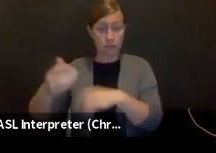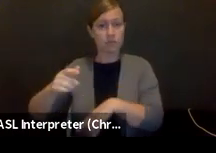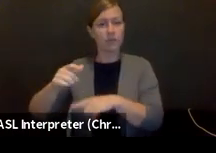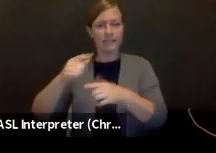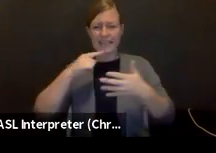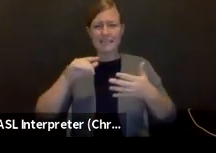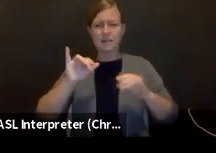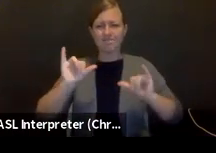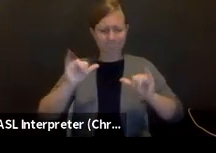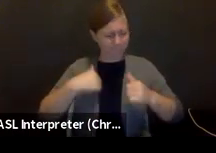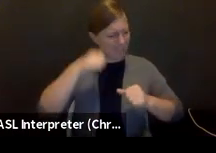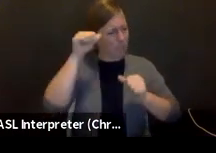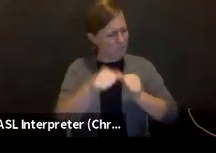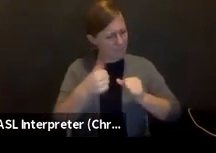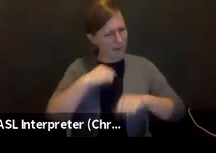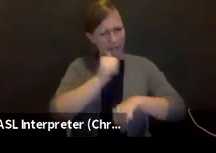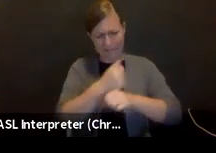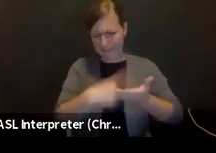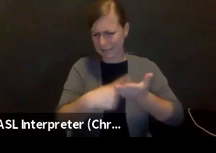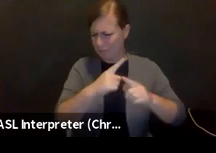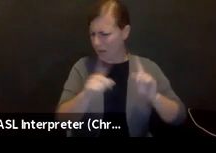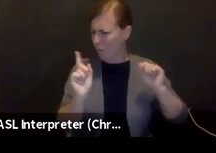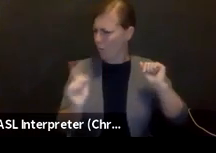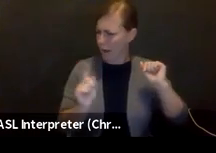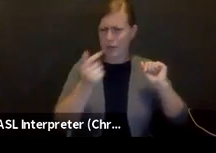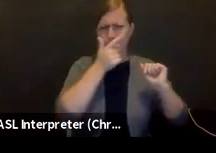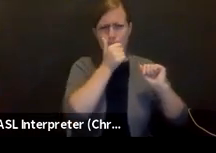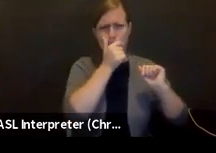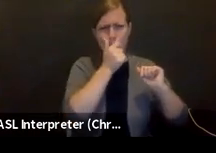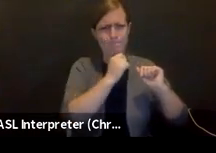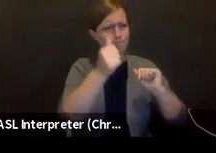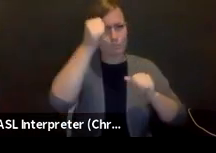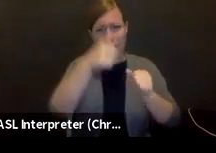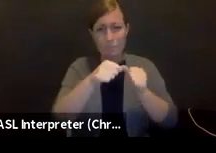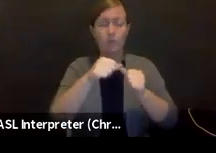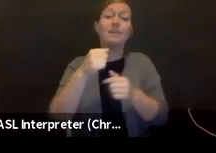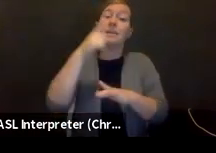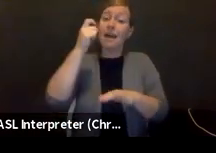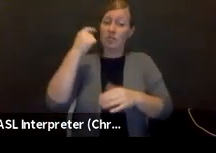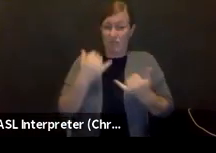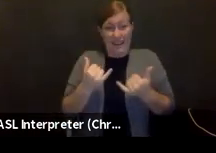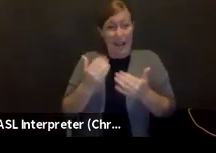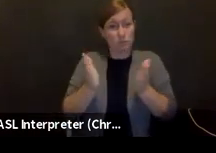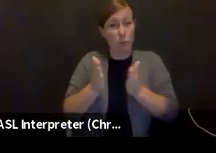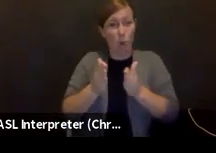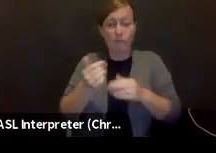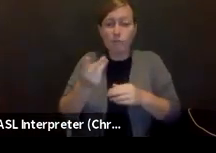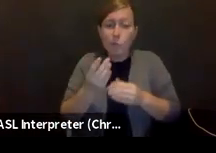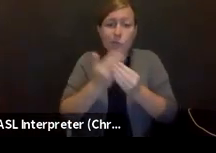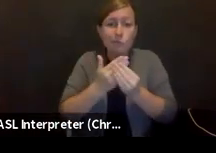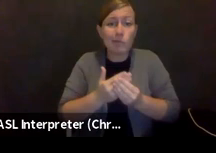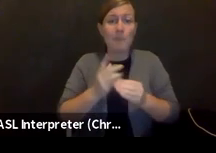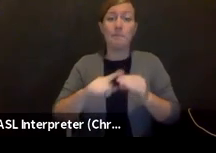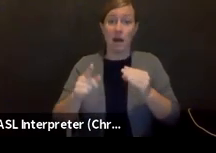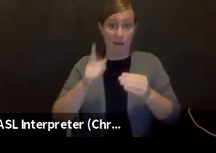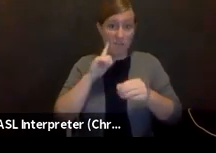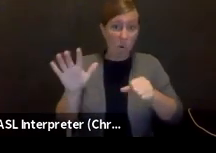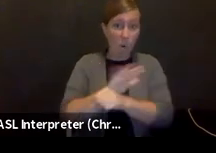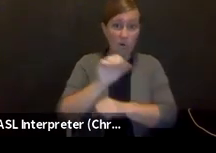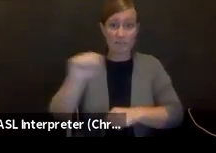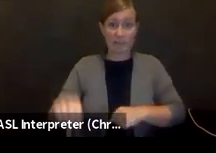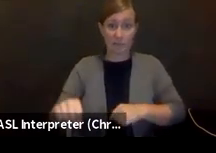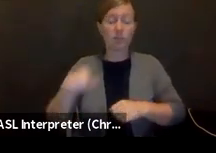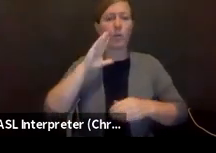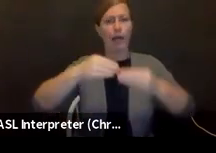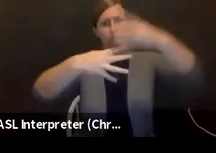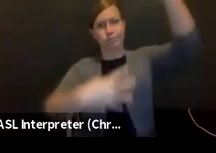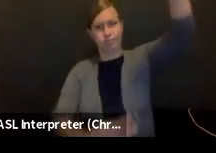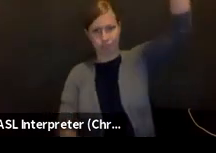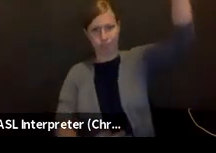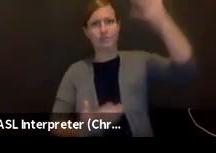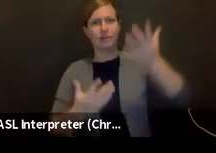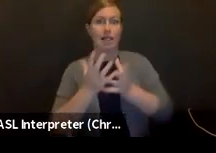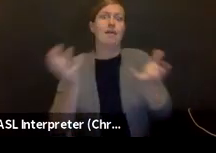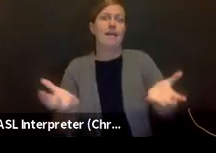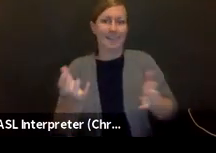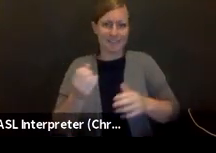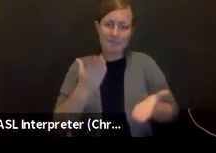ESD 189 - Amy Colburn: I put together discussion, but maybe I didn't make it. You know, once you have a whole like semester or a year or even a trimester of work, you're going to have a lot of content. So if I'm an instructor and we'll talk about how you can